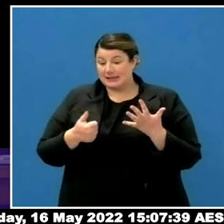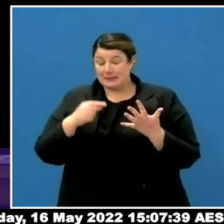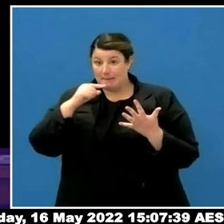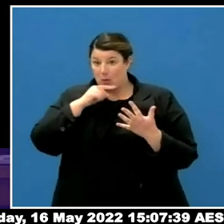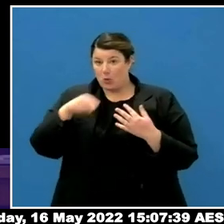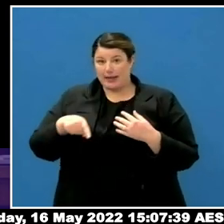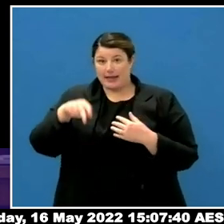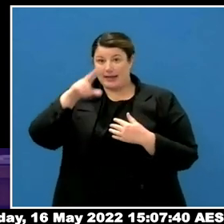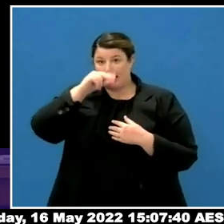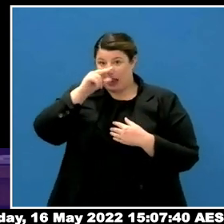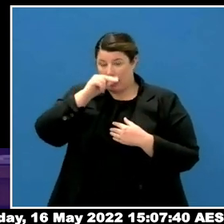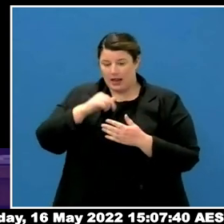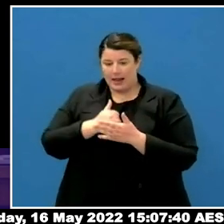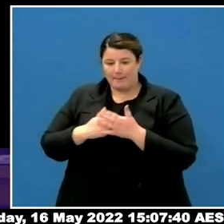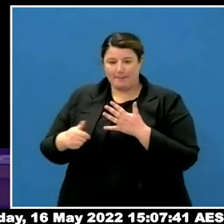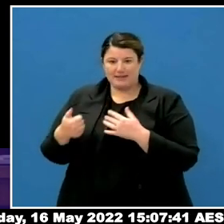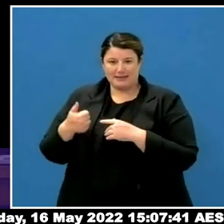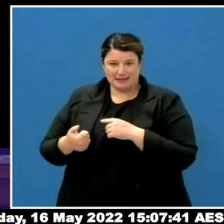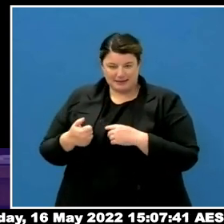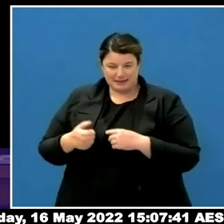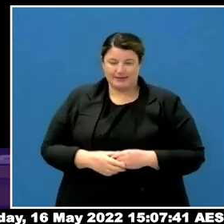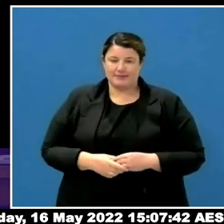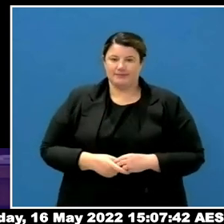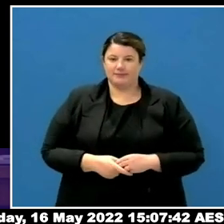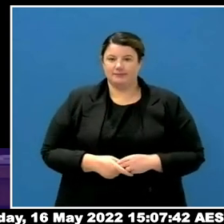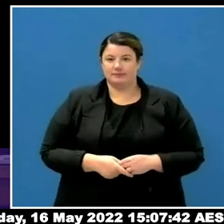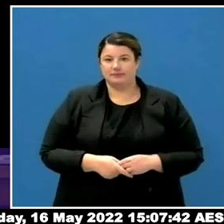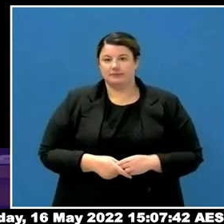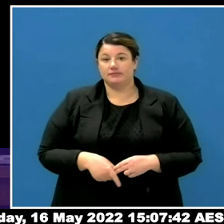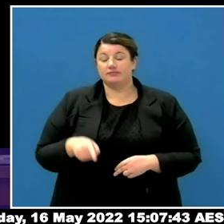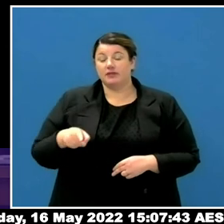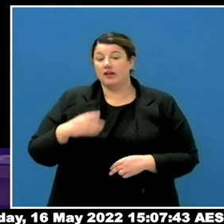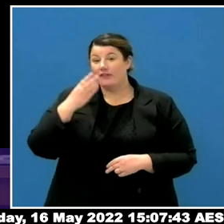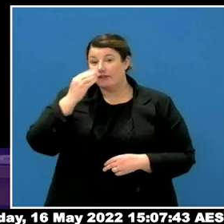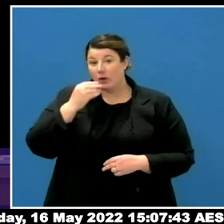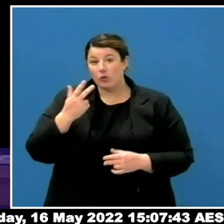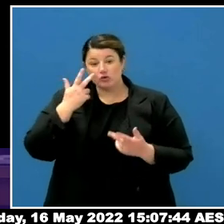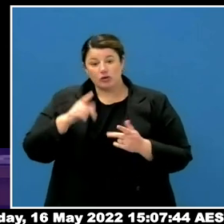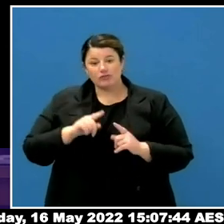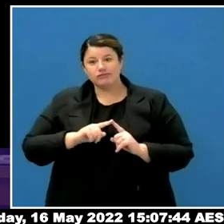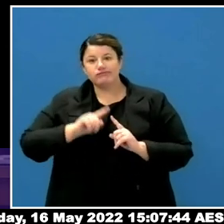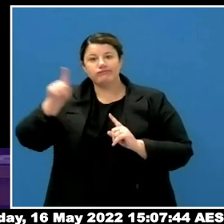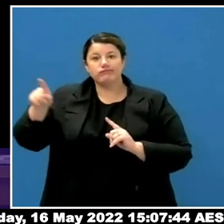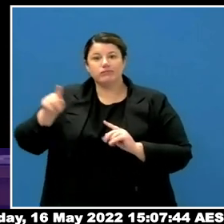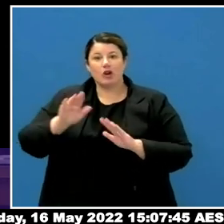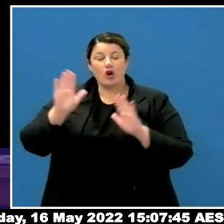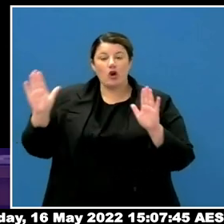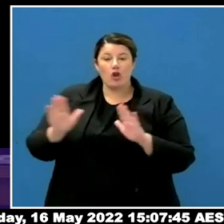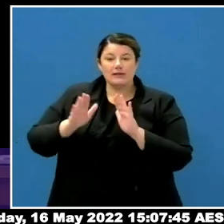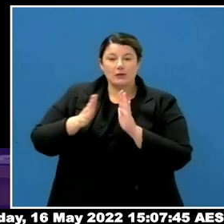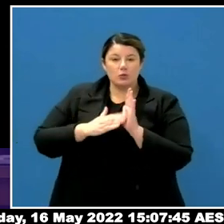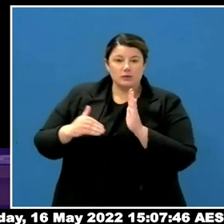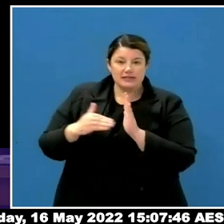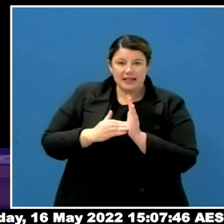One of the photos is taken on holidays New Zealand where he was visiting his brother with yourselves, was that last year?